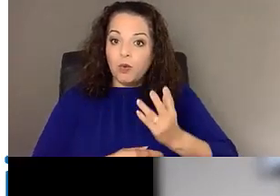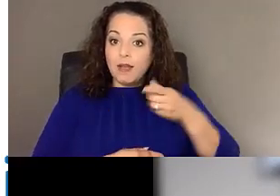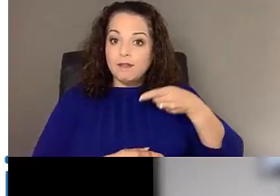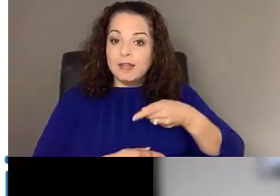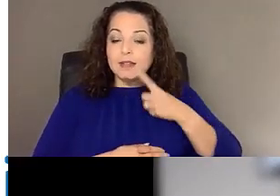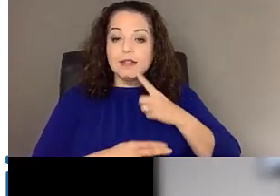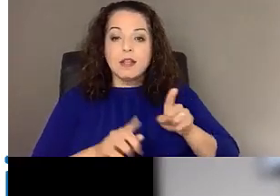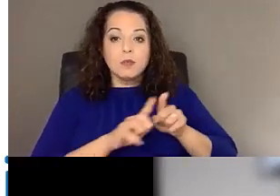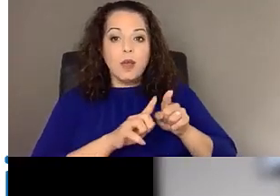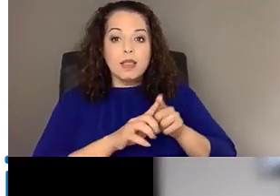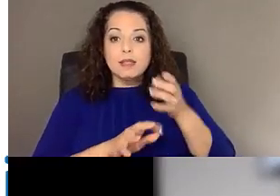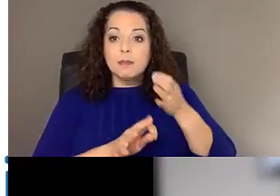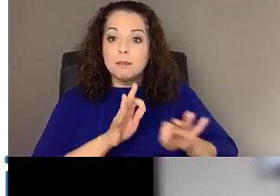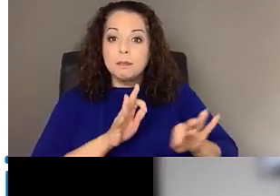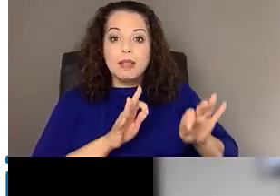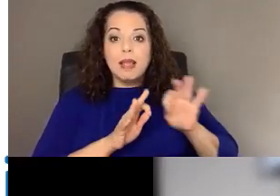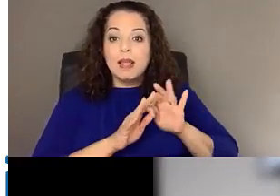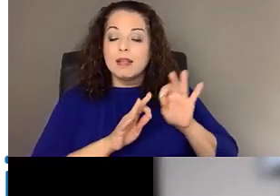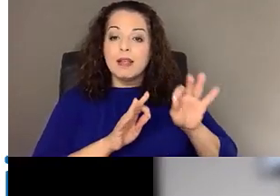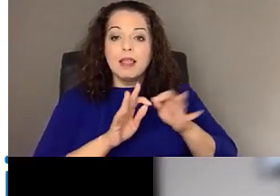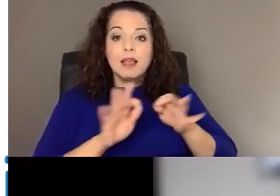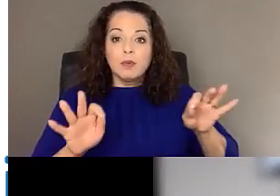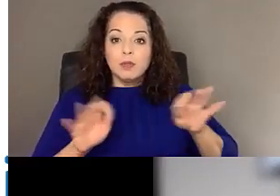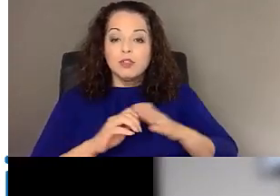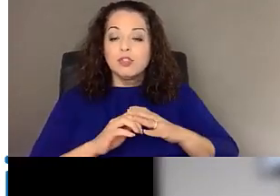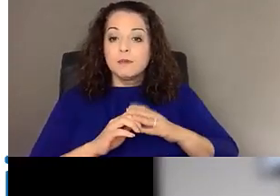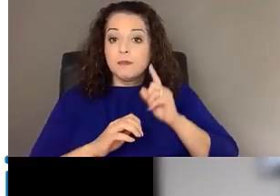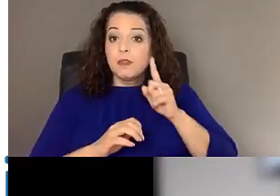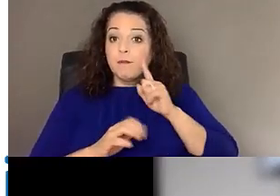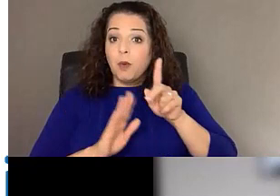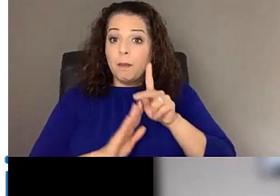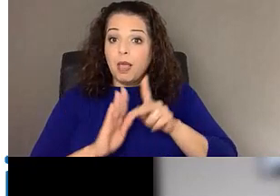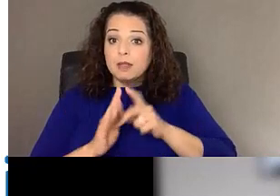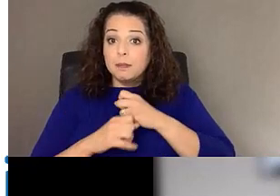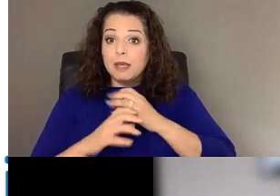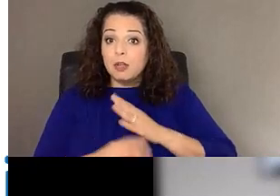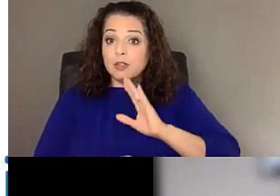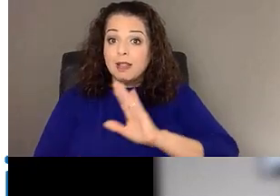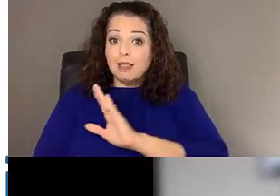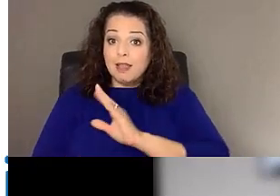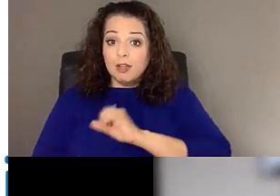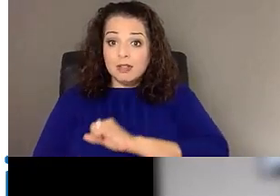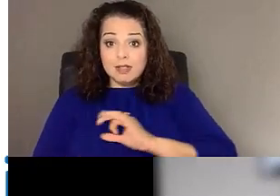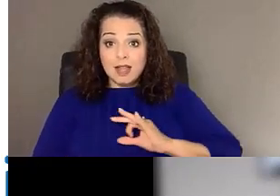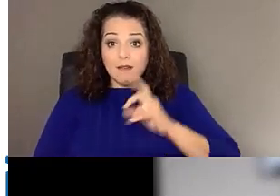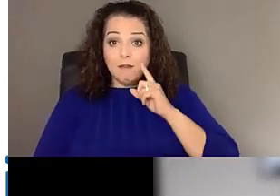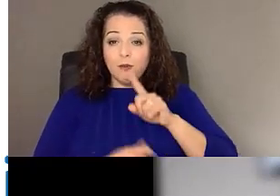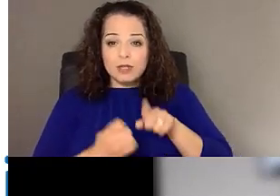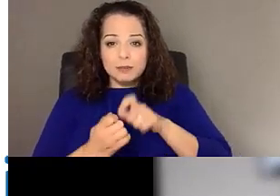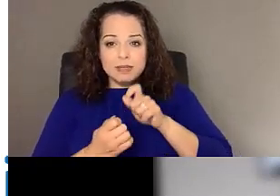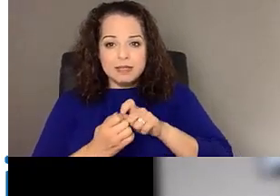For policymakers and their staff, for particularly the policymakers,